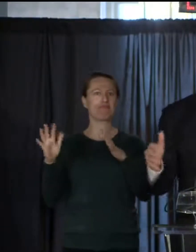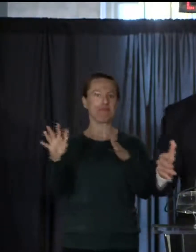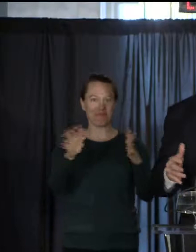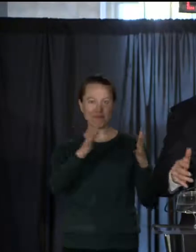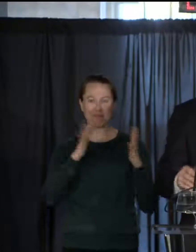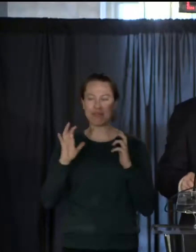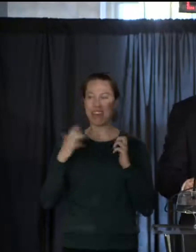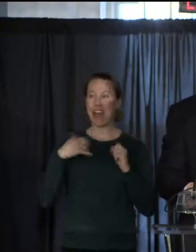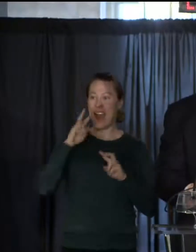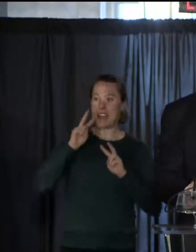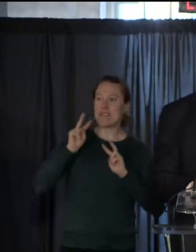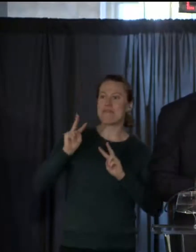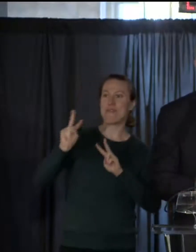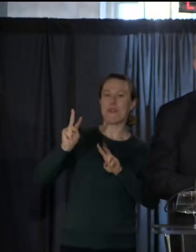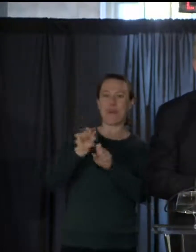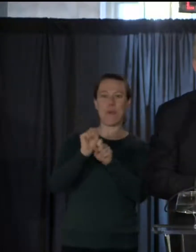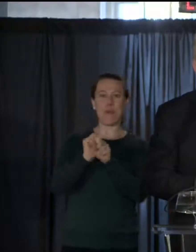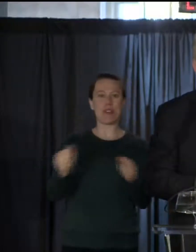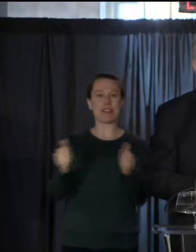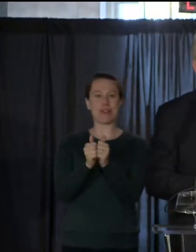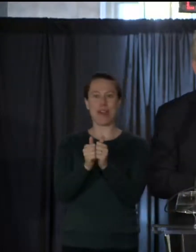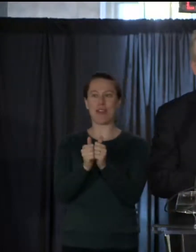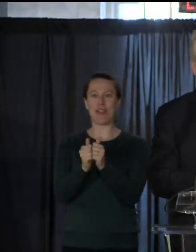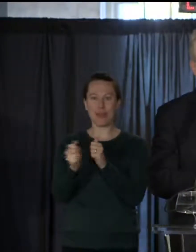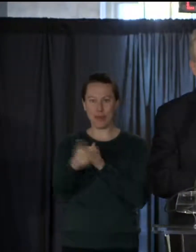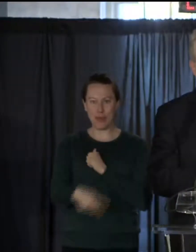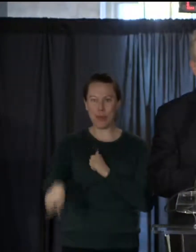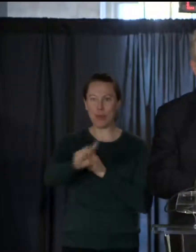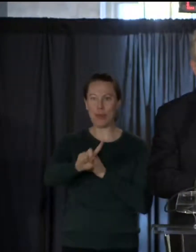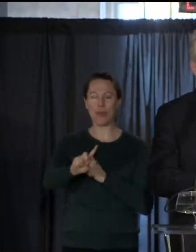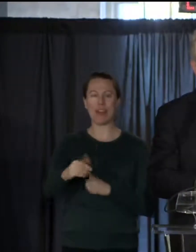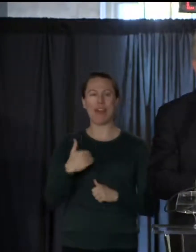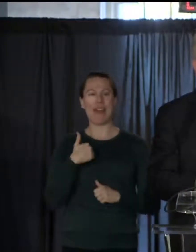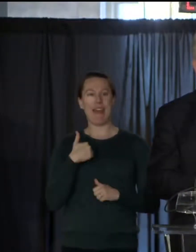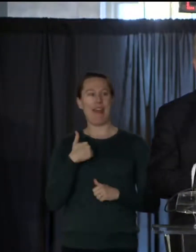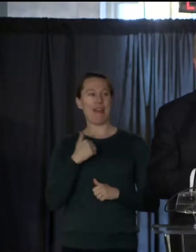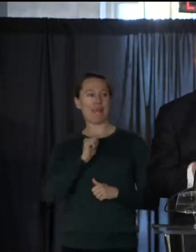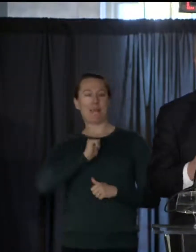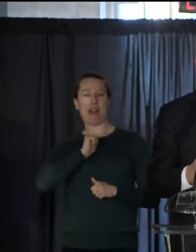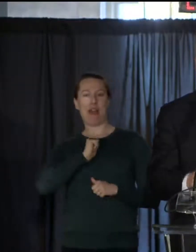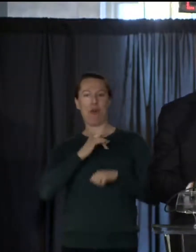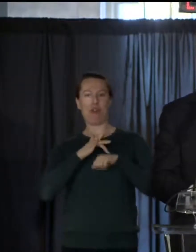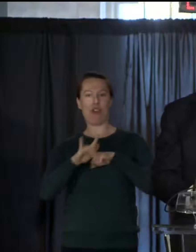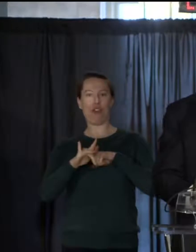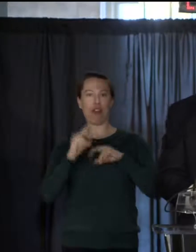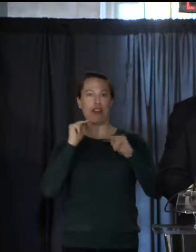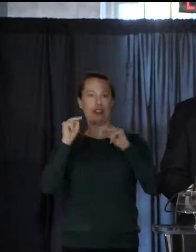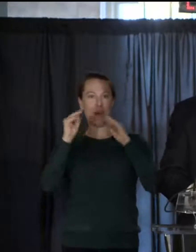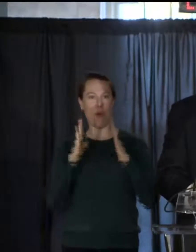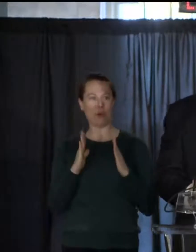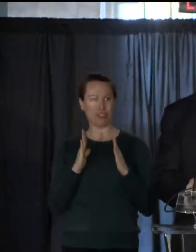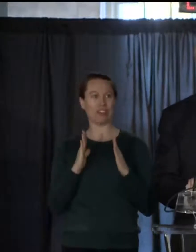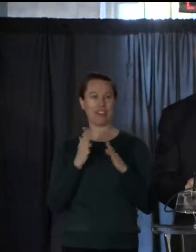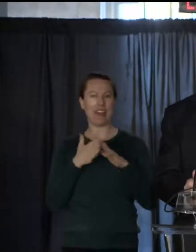TO WORKING WITH ALL OF YOU. I HAD MY OWN EARLY NEGOTIATION RIGHT AFTER MY CHUCK